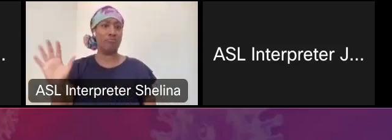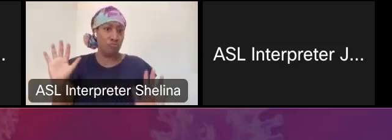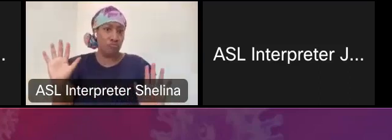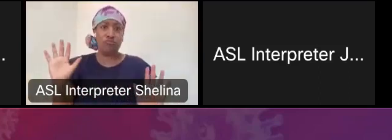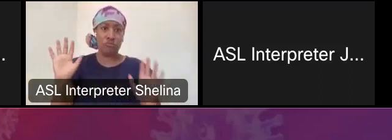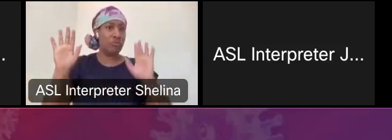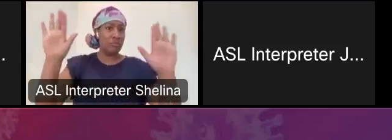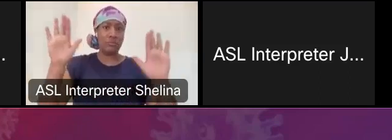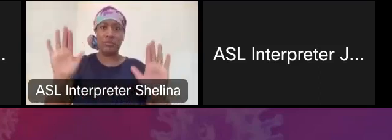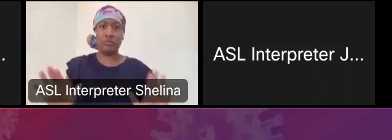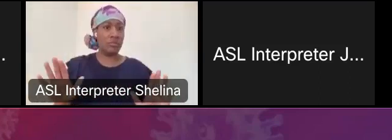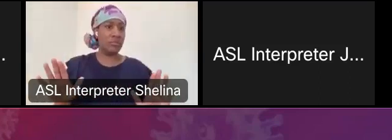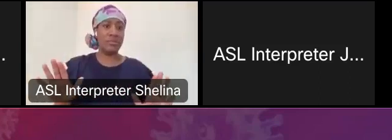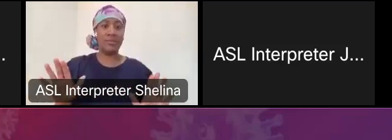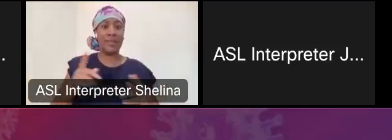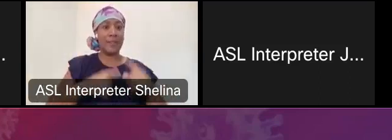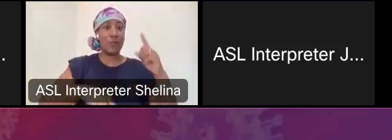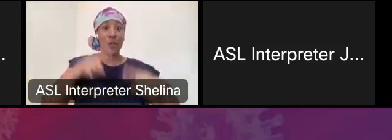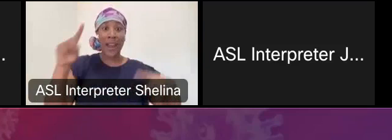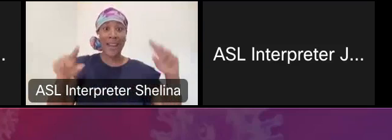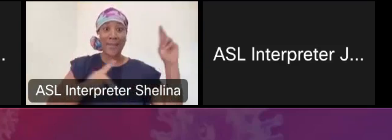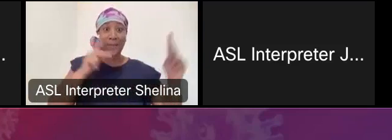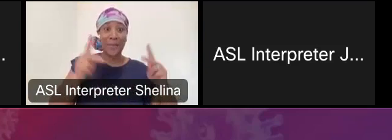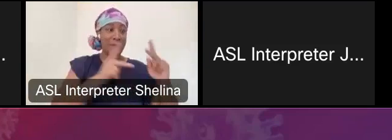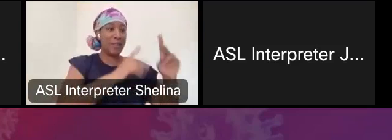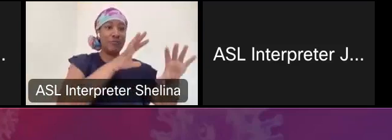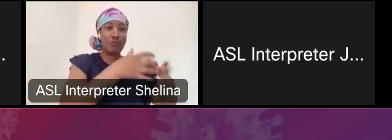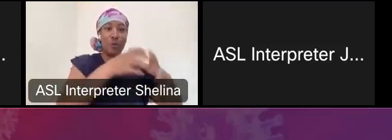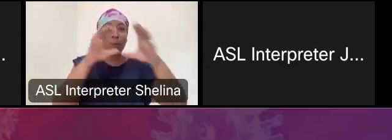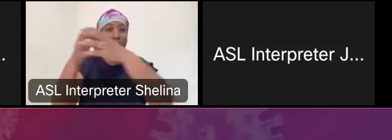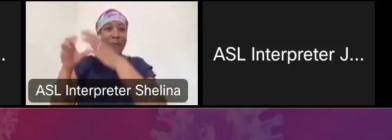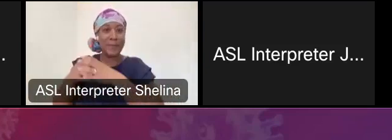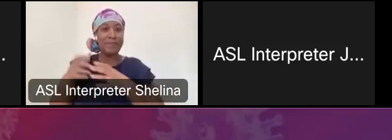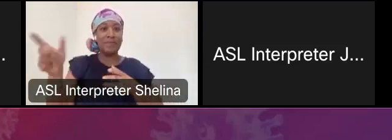Because we have that variety of people from different races, ethnicities, ages.